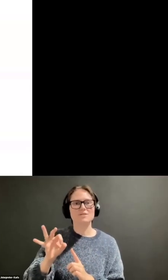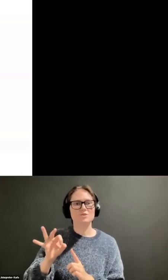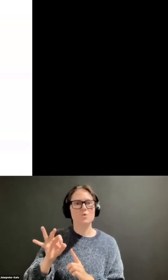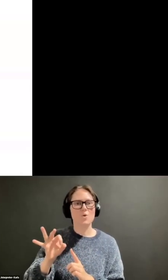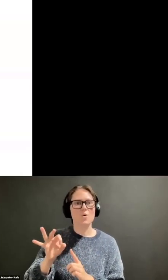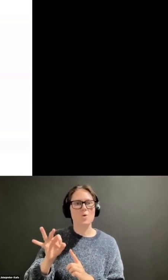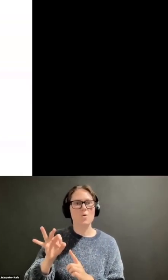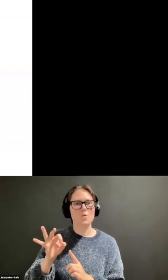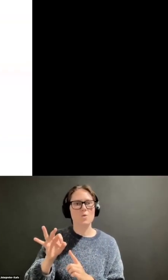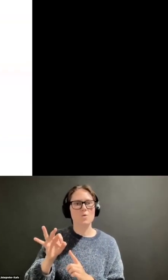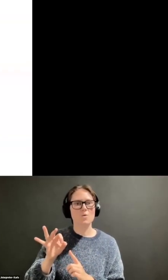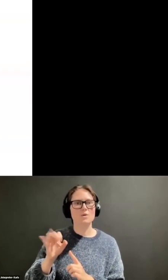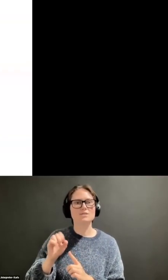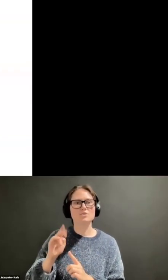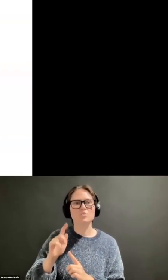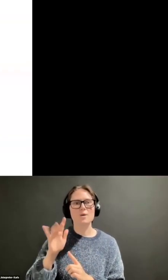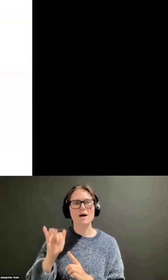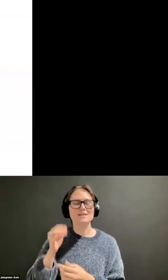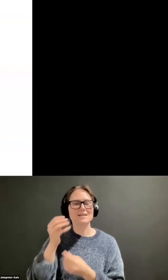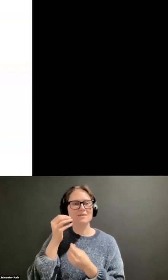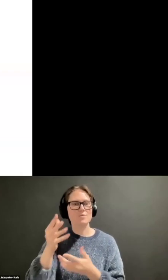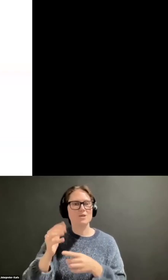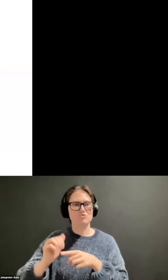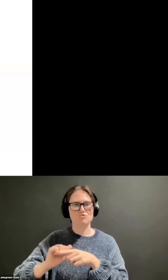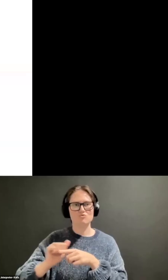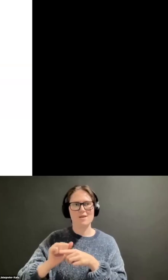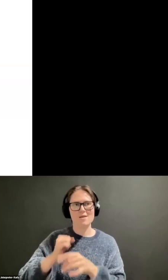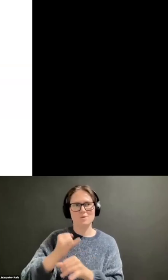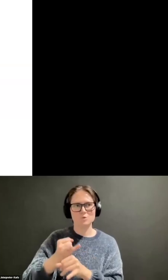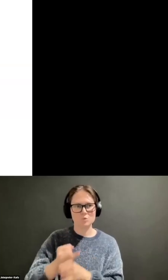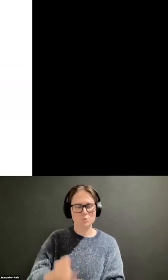and Training Institute. She is a co-founder of